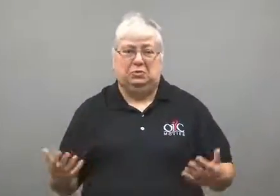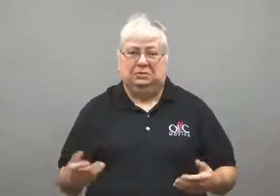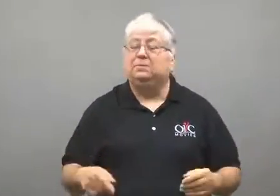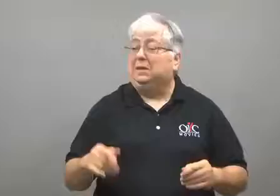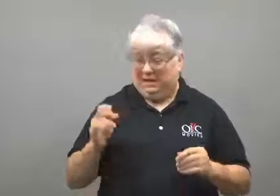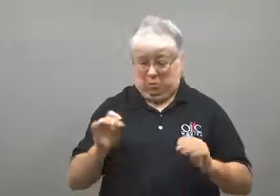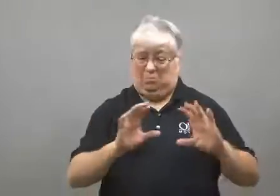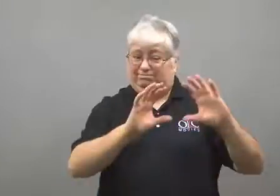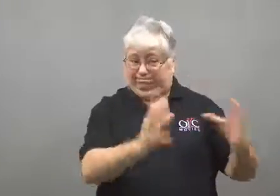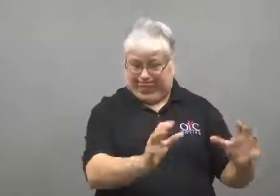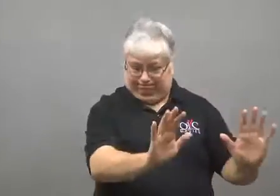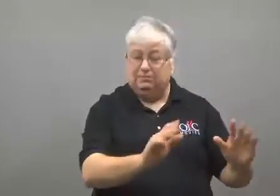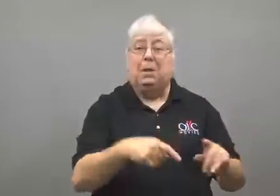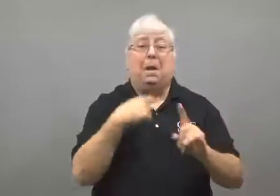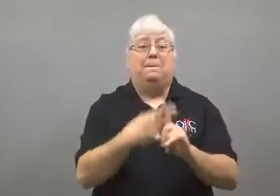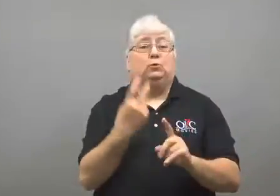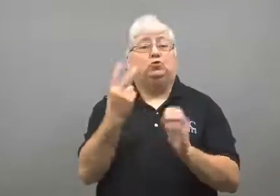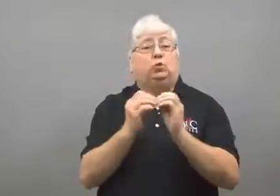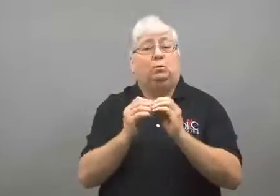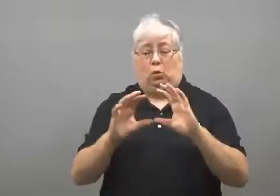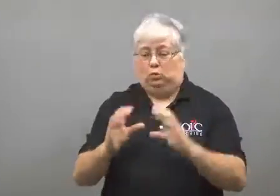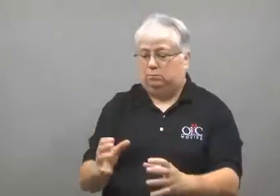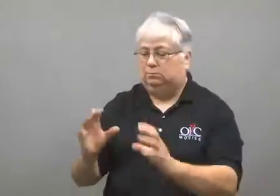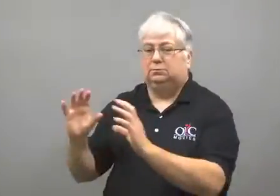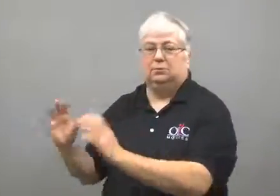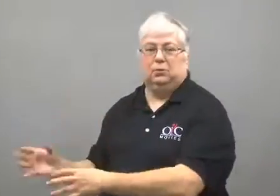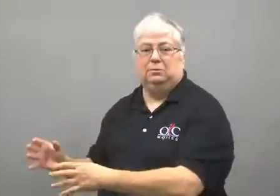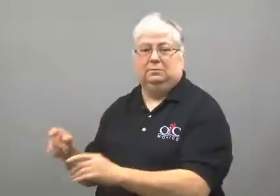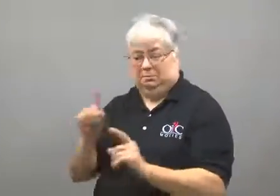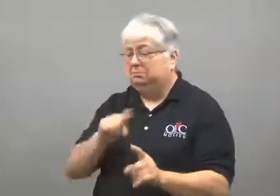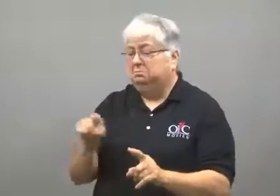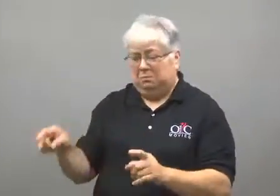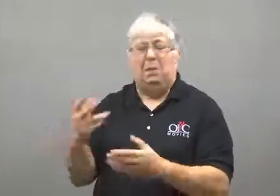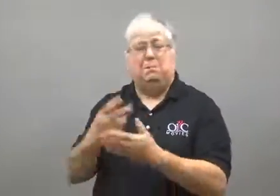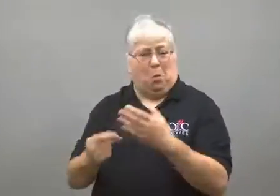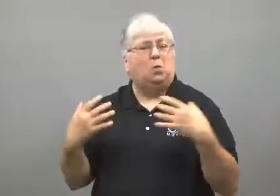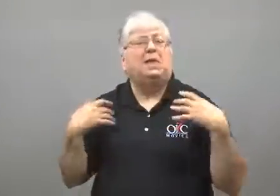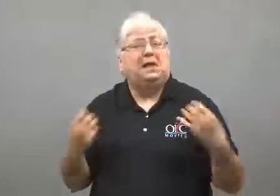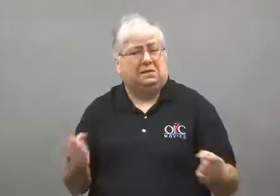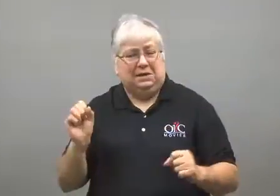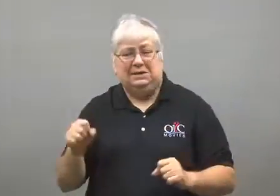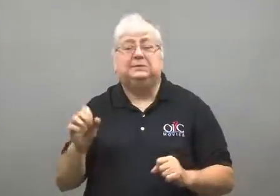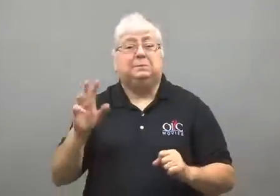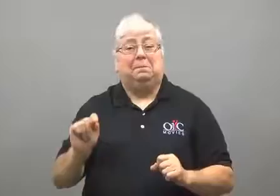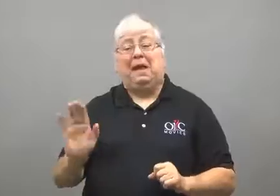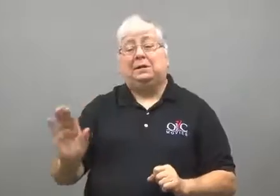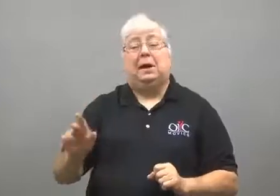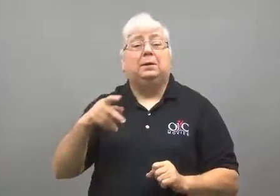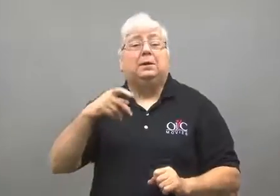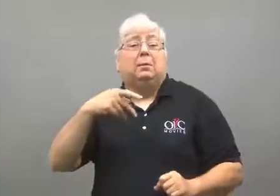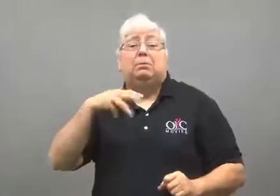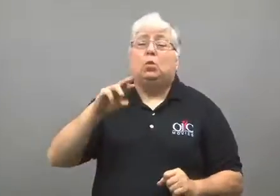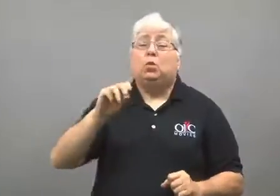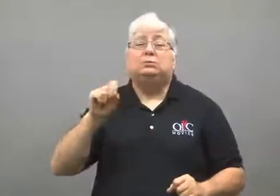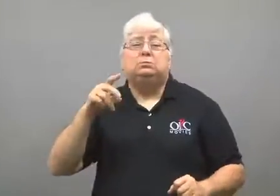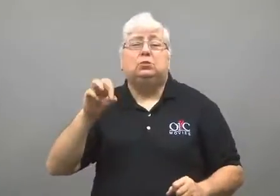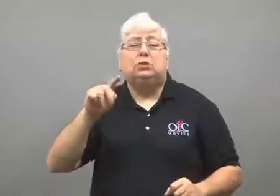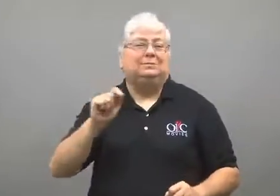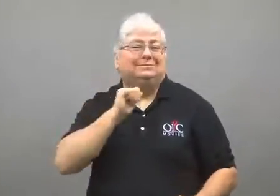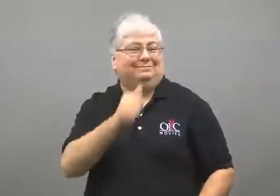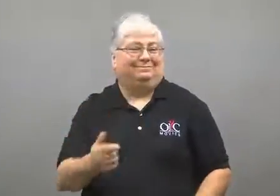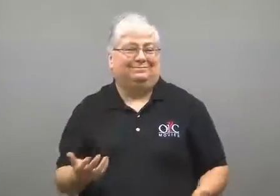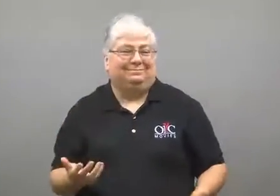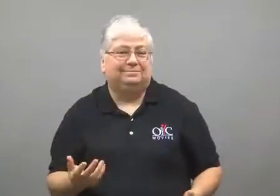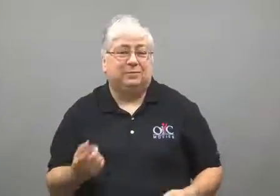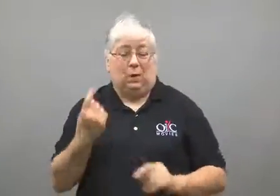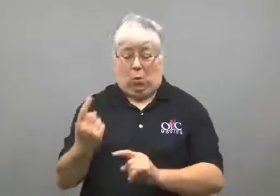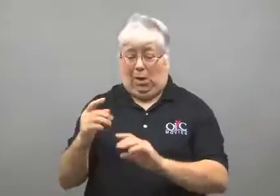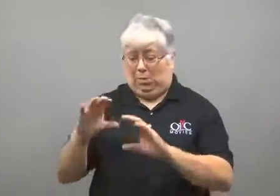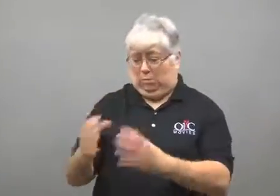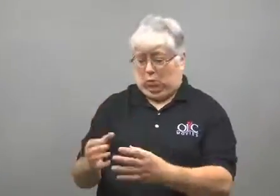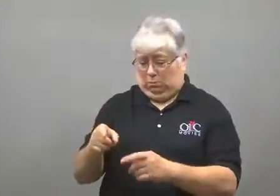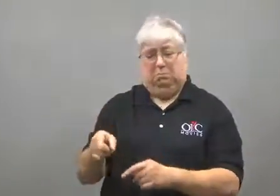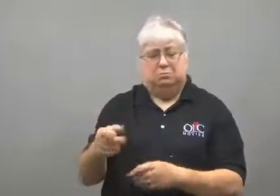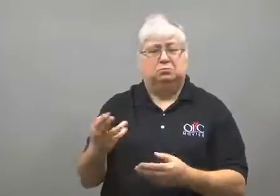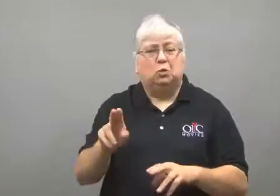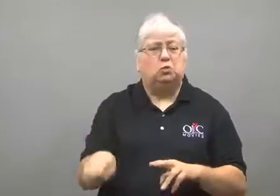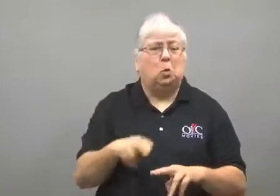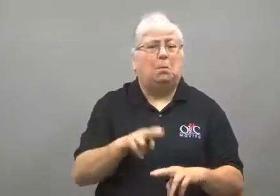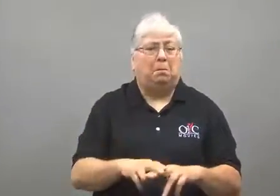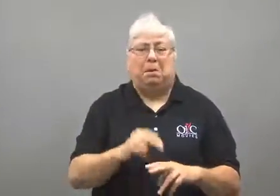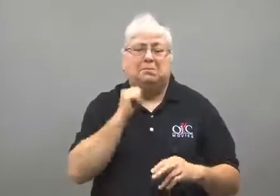Two other healthy groups were chosen as well, who were not professionals.